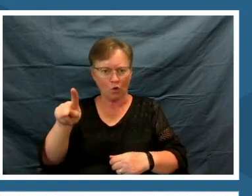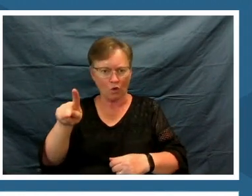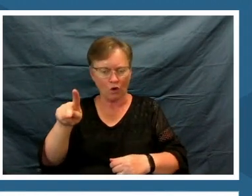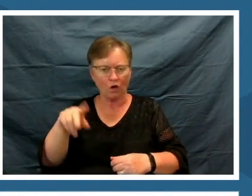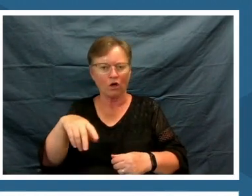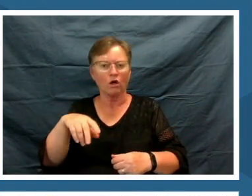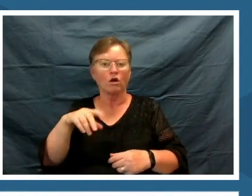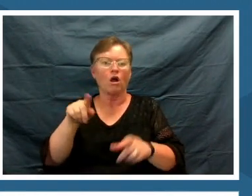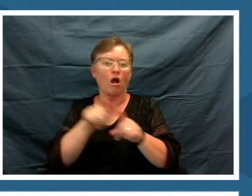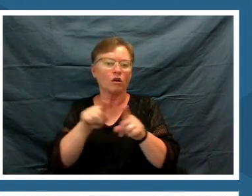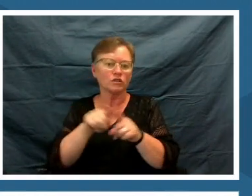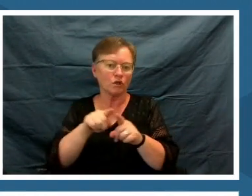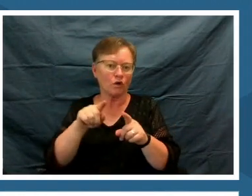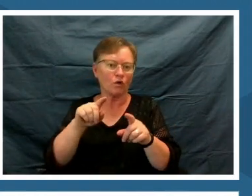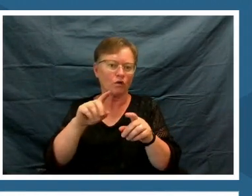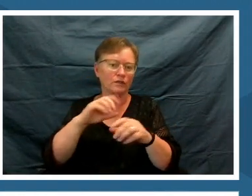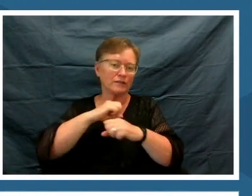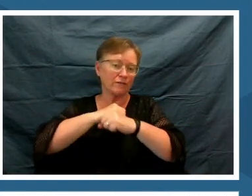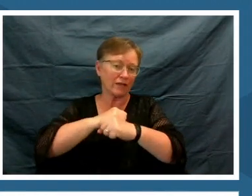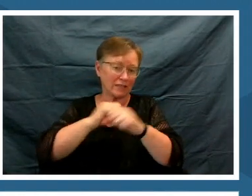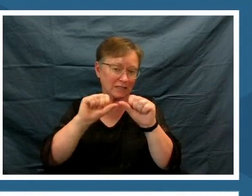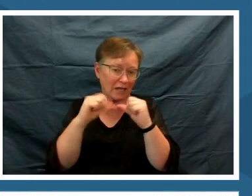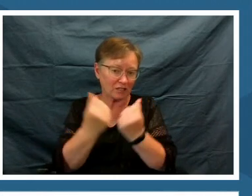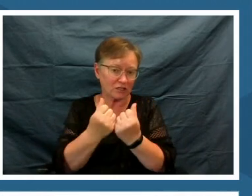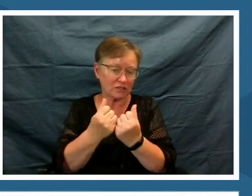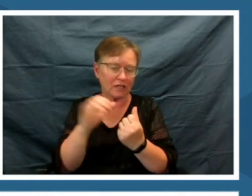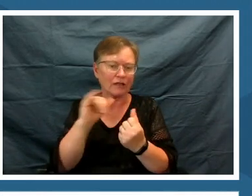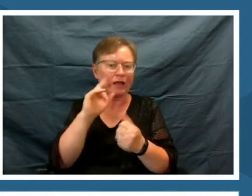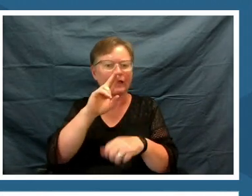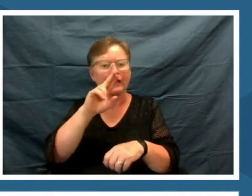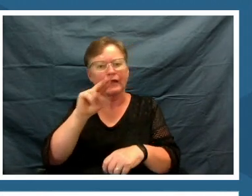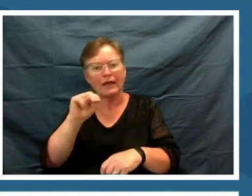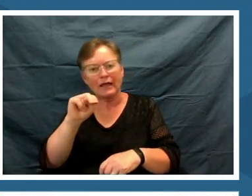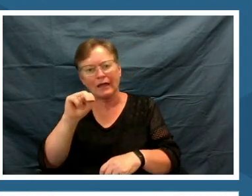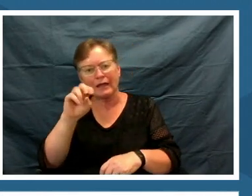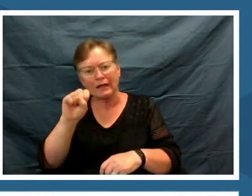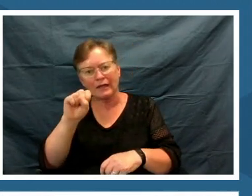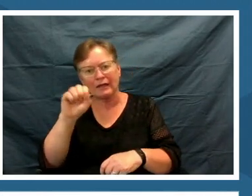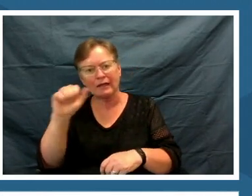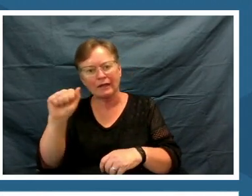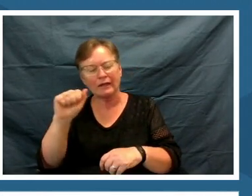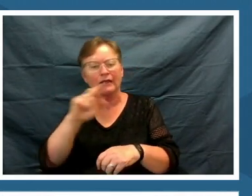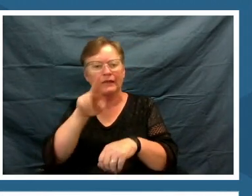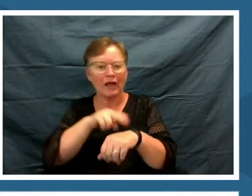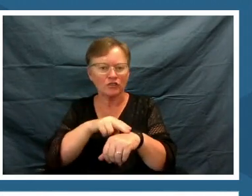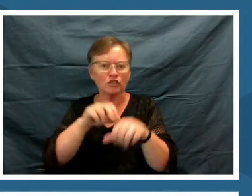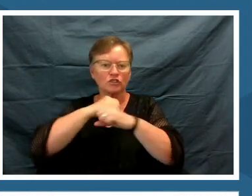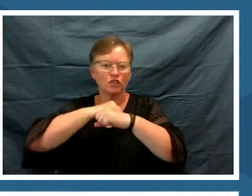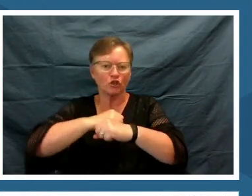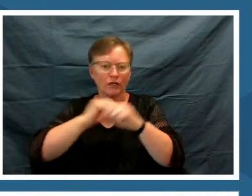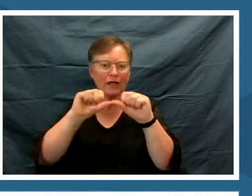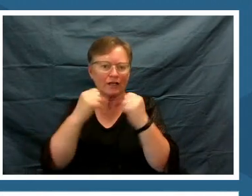agency such as a national security agency each of these services